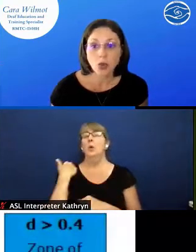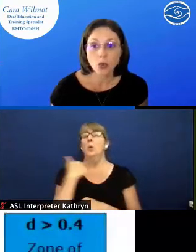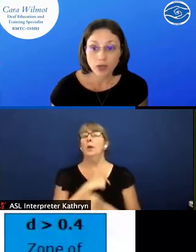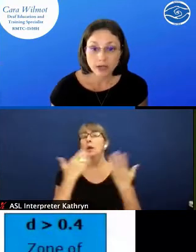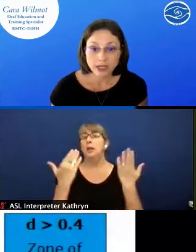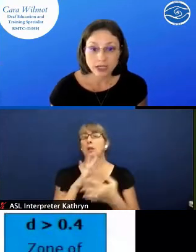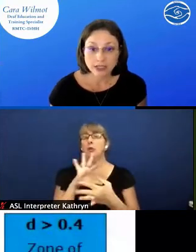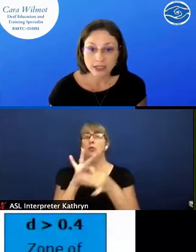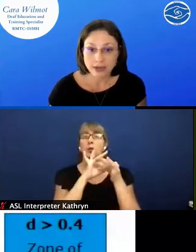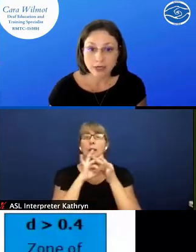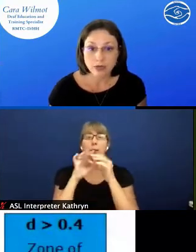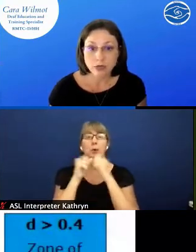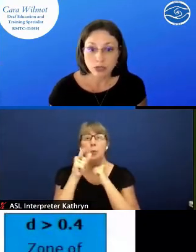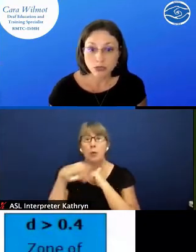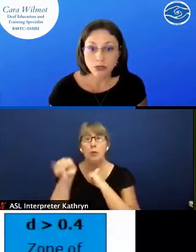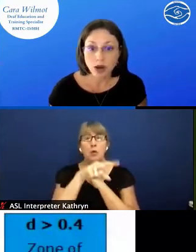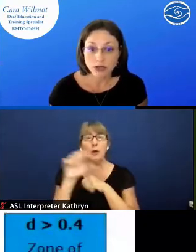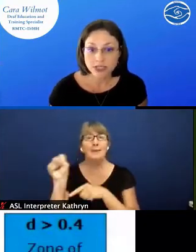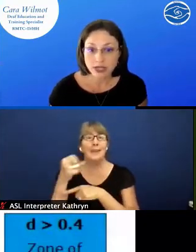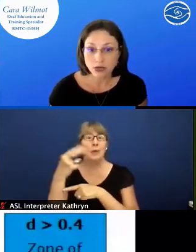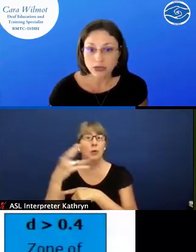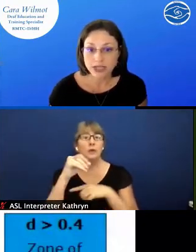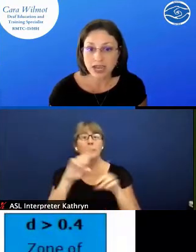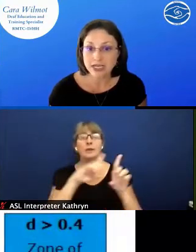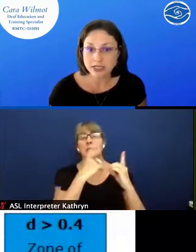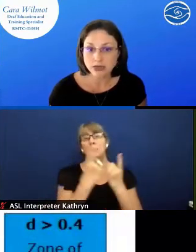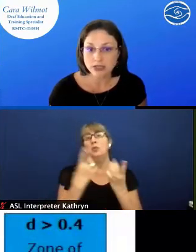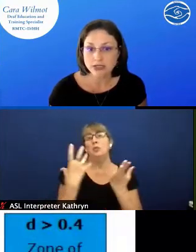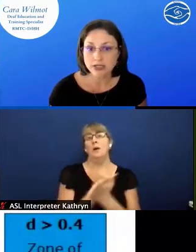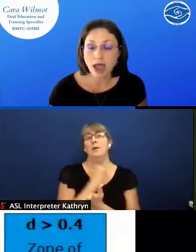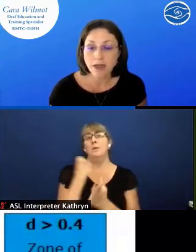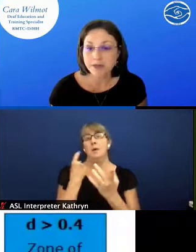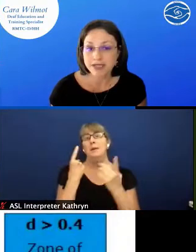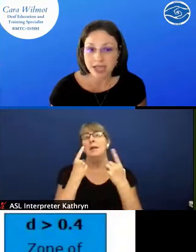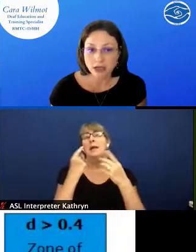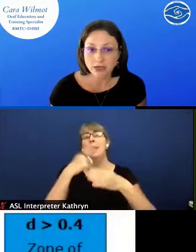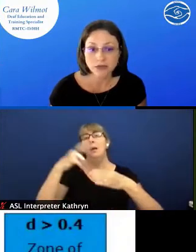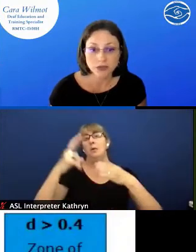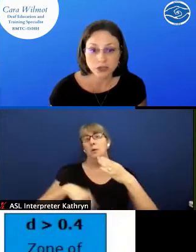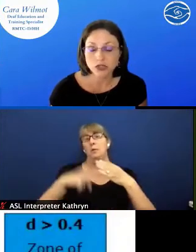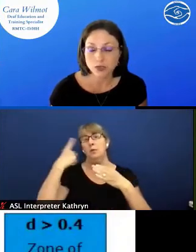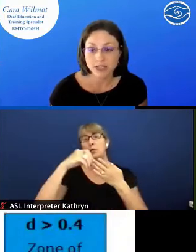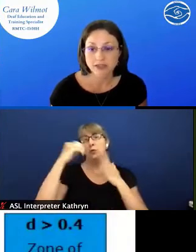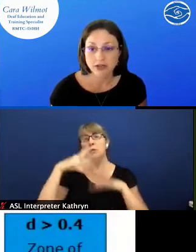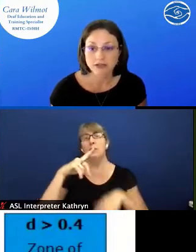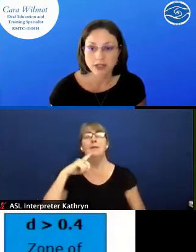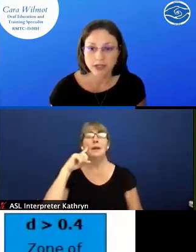We are here to collaborate with you, our stakeholders and districts to optimize outcomes for students who are deaf and hard of hearing.